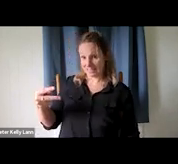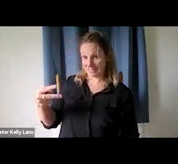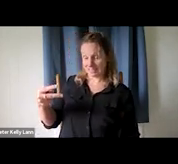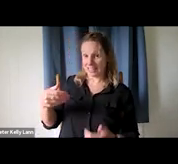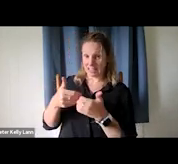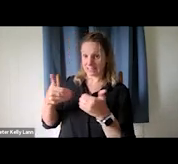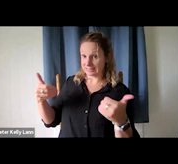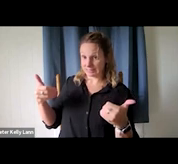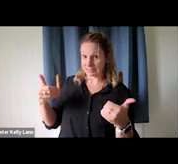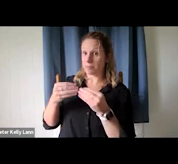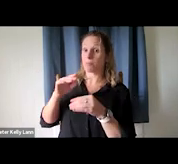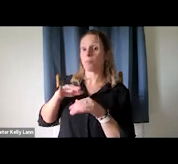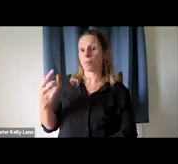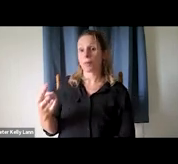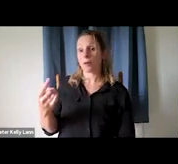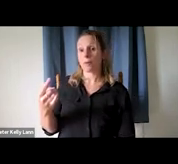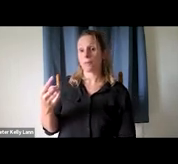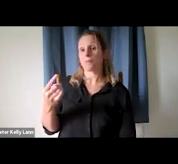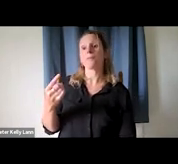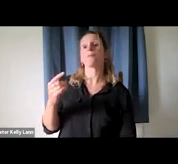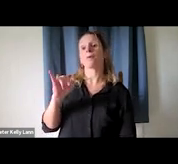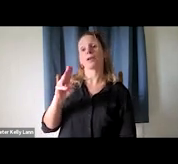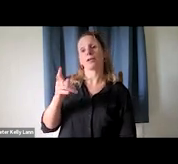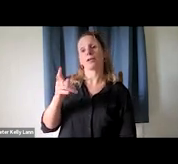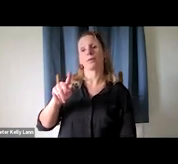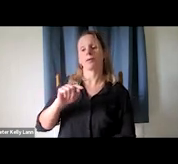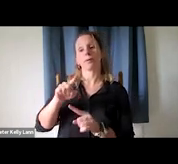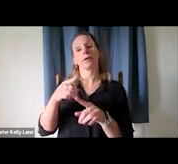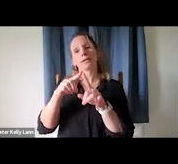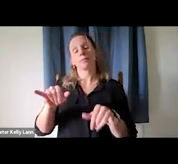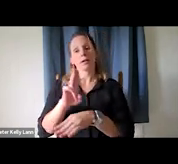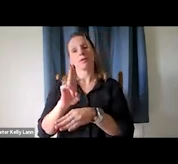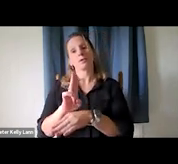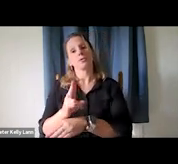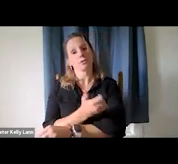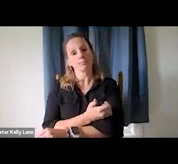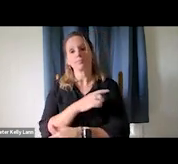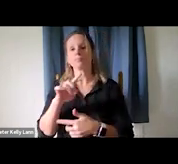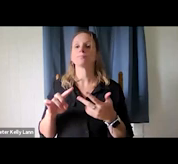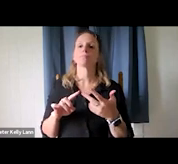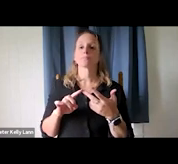or multiple disabling impairments while using substances. The claimant's DA&A